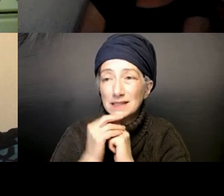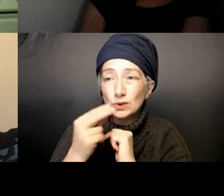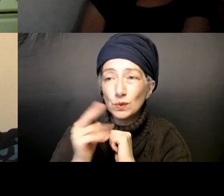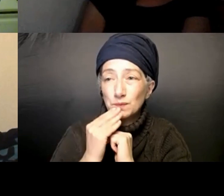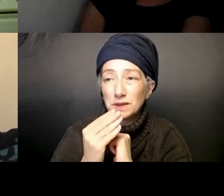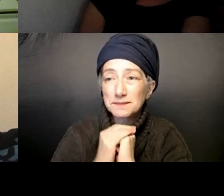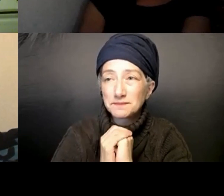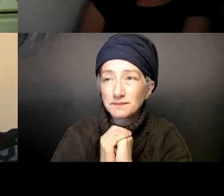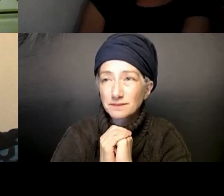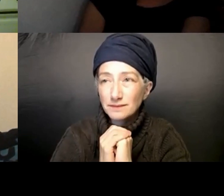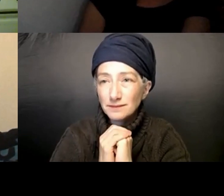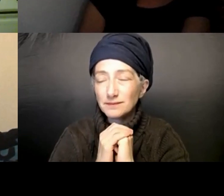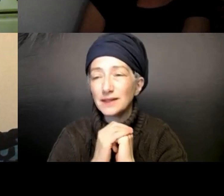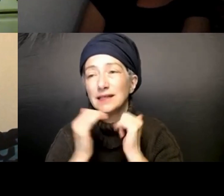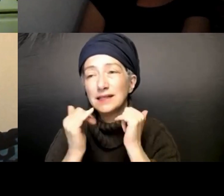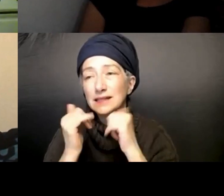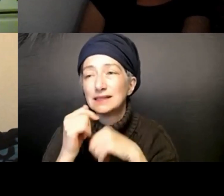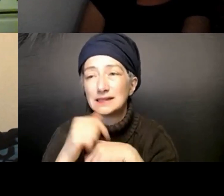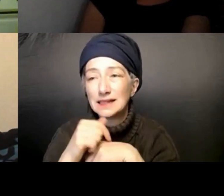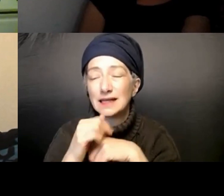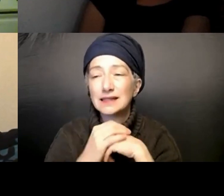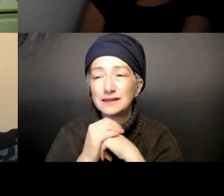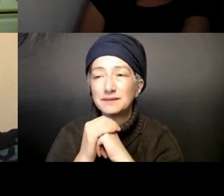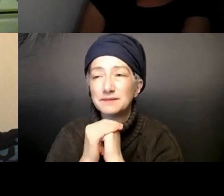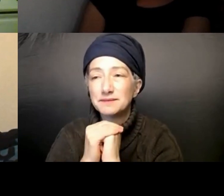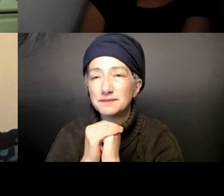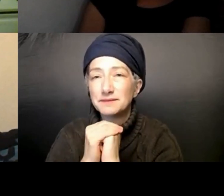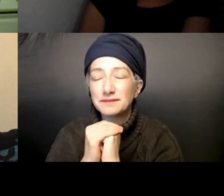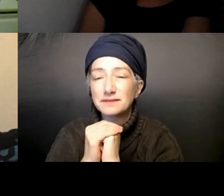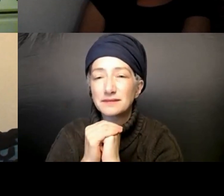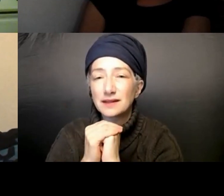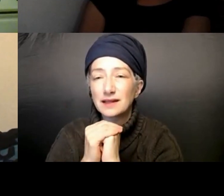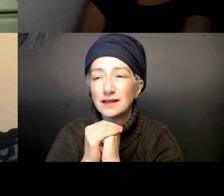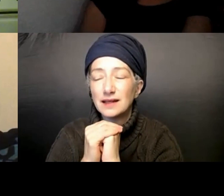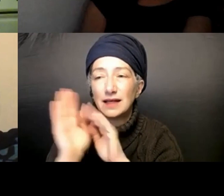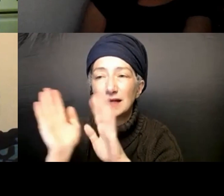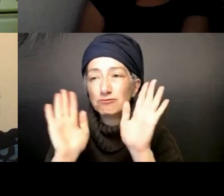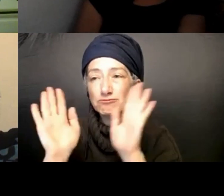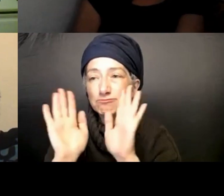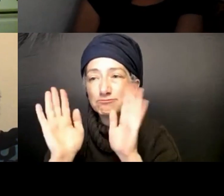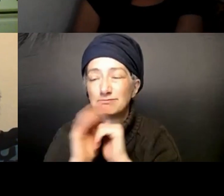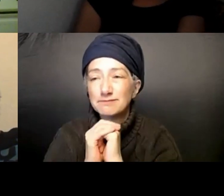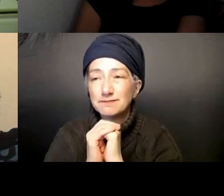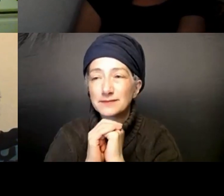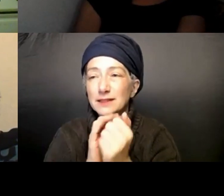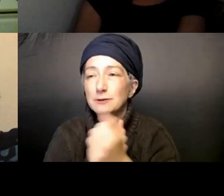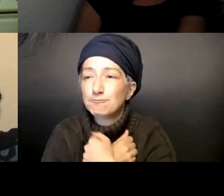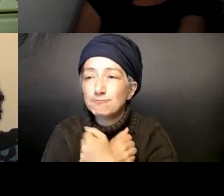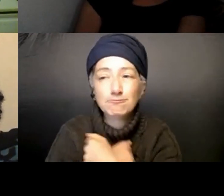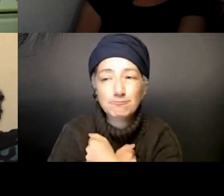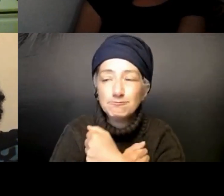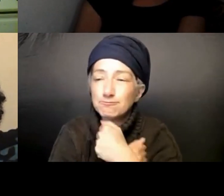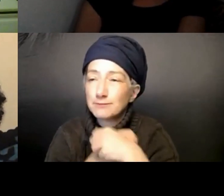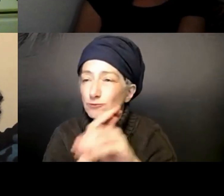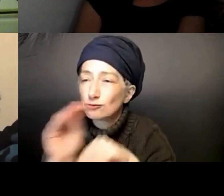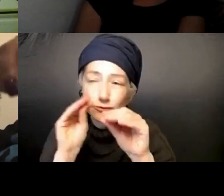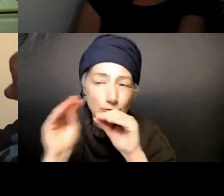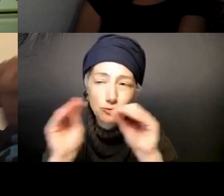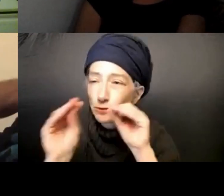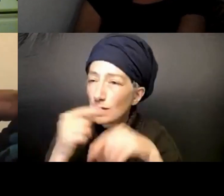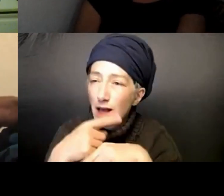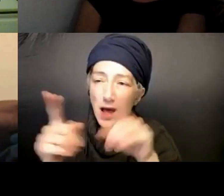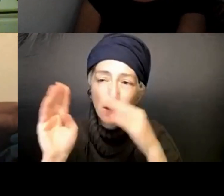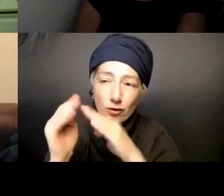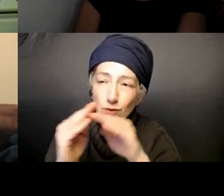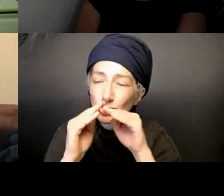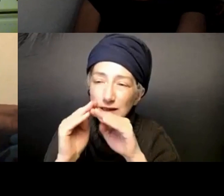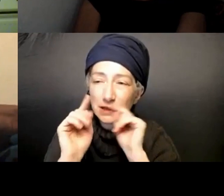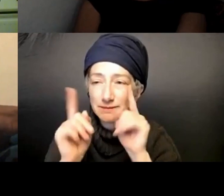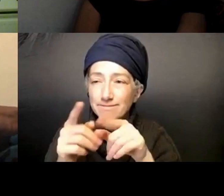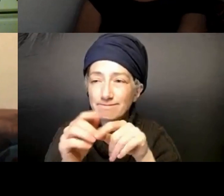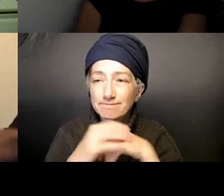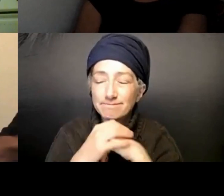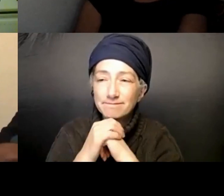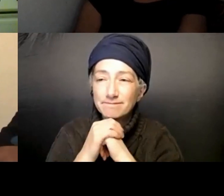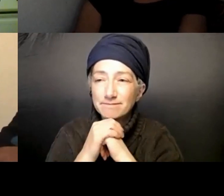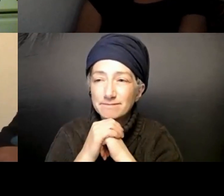And I think now it's just a big wave and virtual hugs and kisses to the crip communities out there. And...